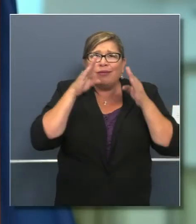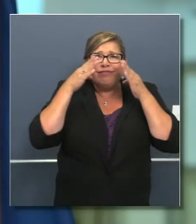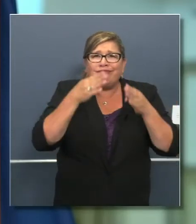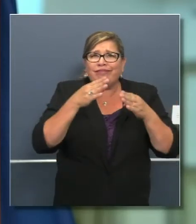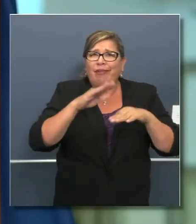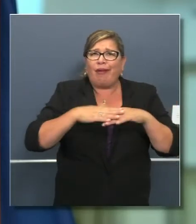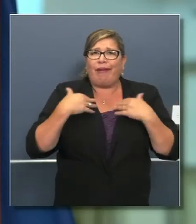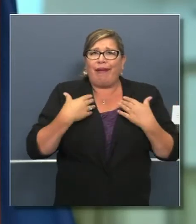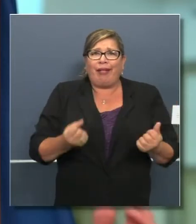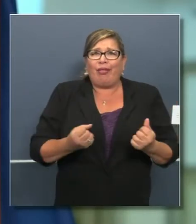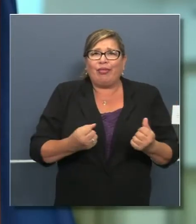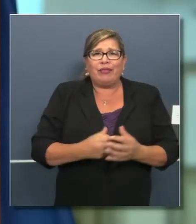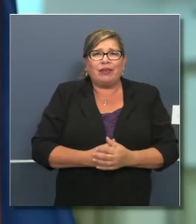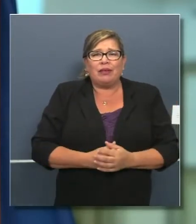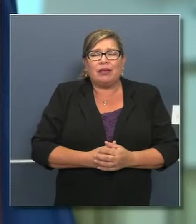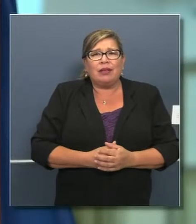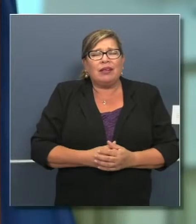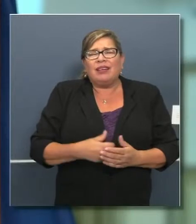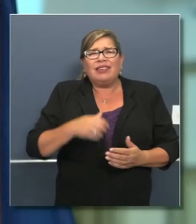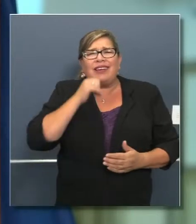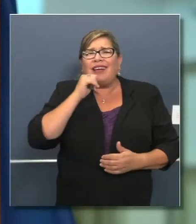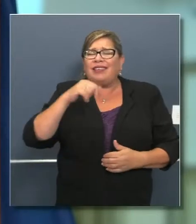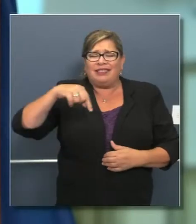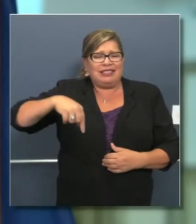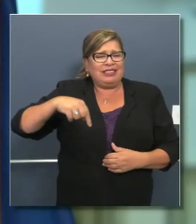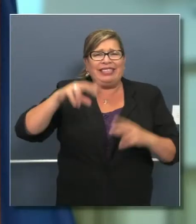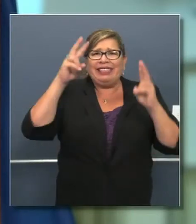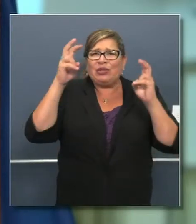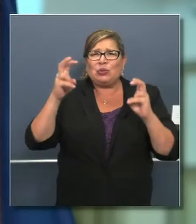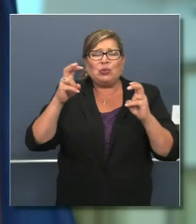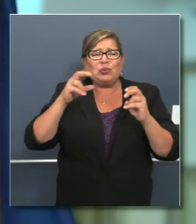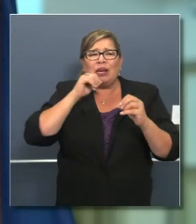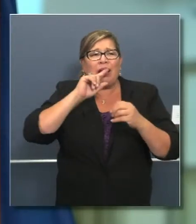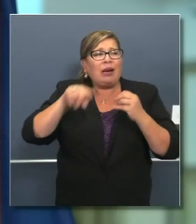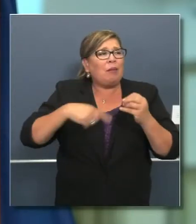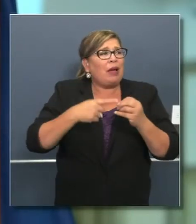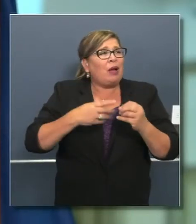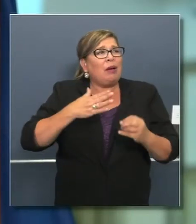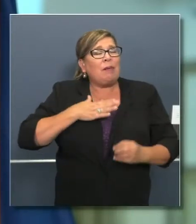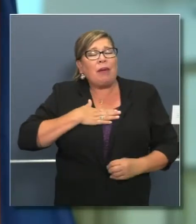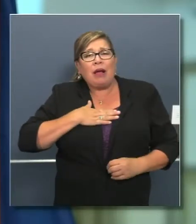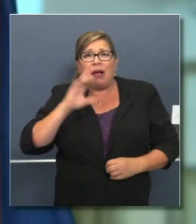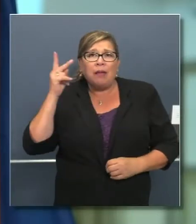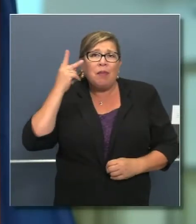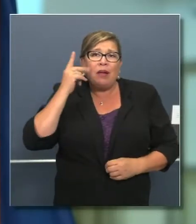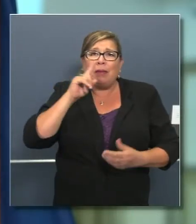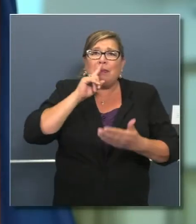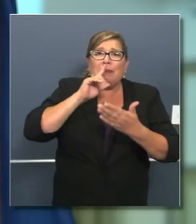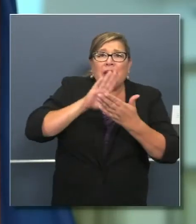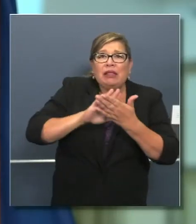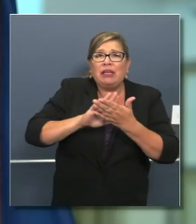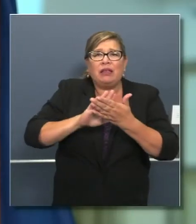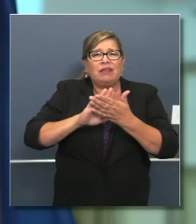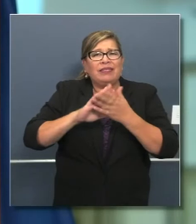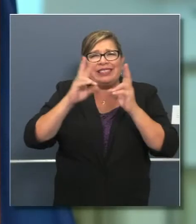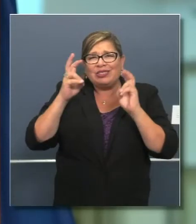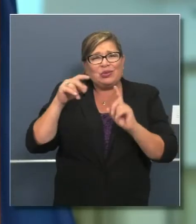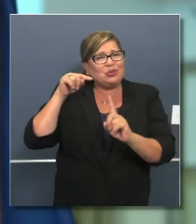same email it's not about George thought I mean this is not some you know ideological issue it's